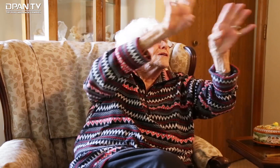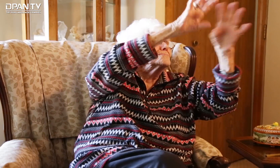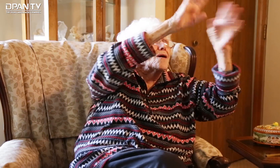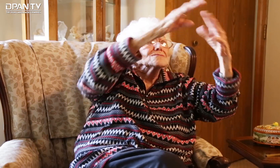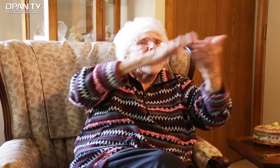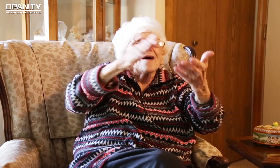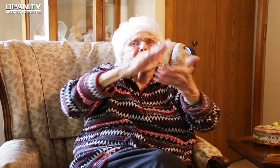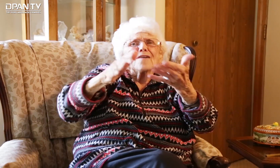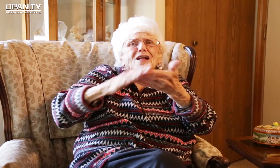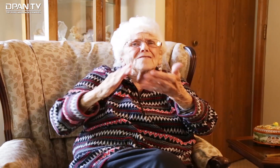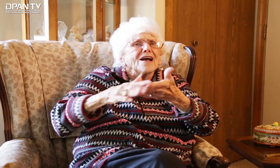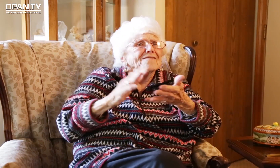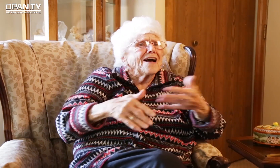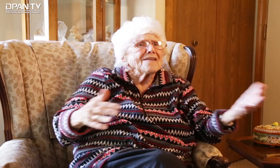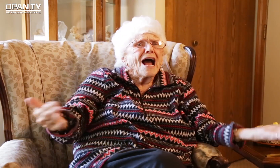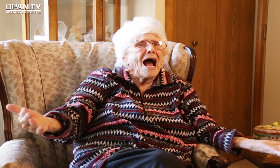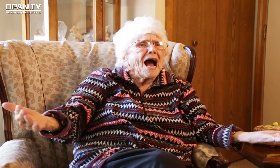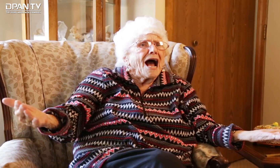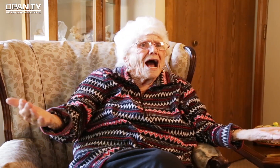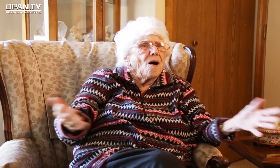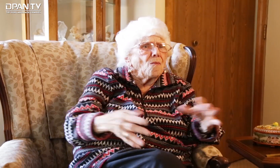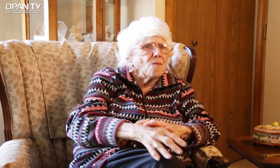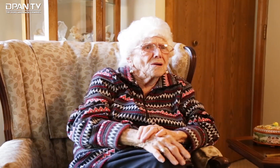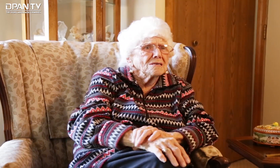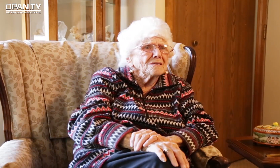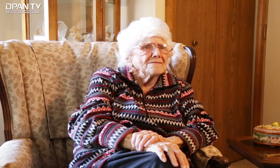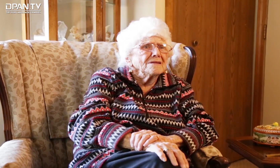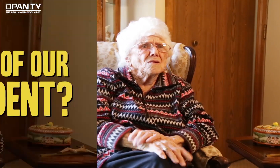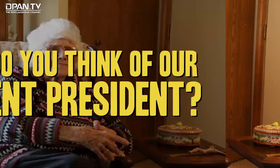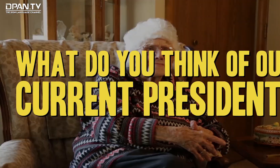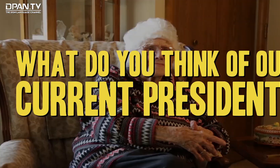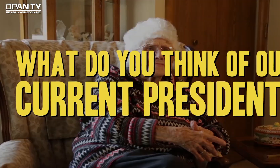Everything was CLOSED and people were laid off, they laid off EVERYONE. How??